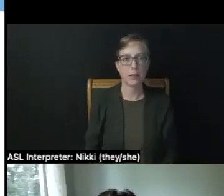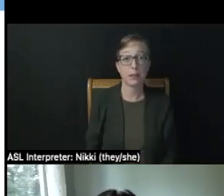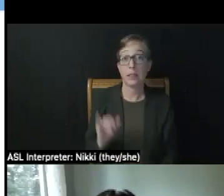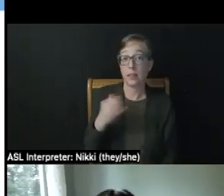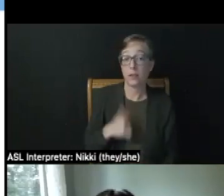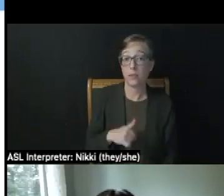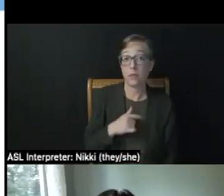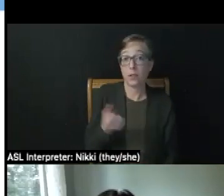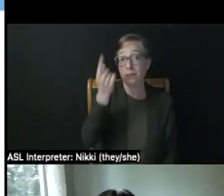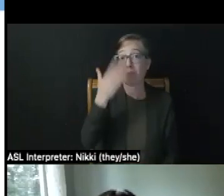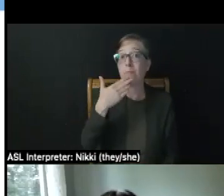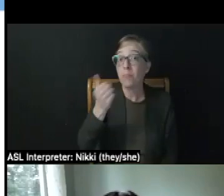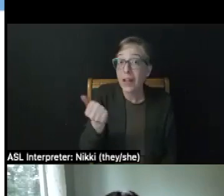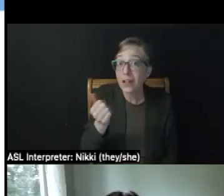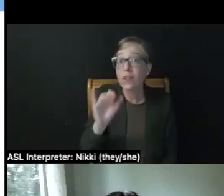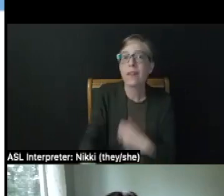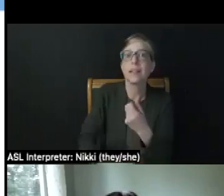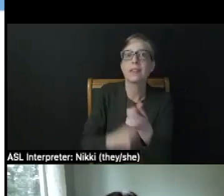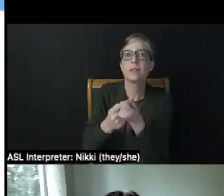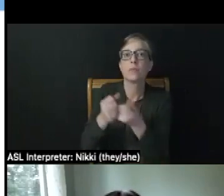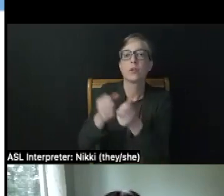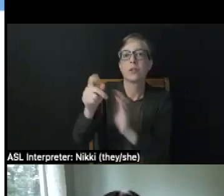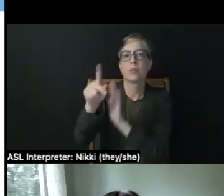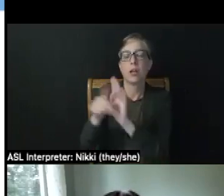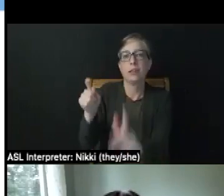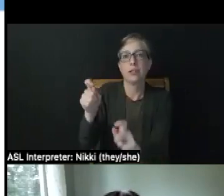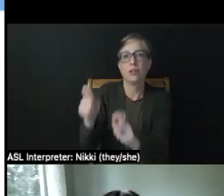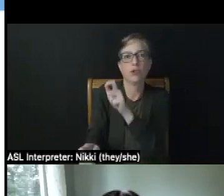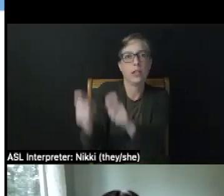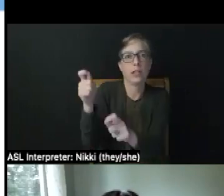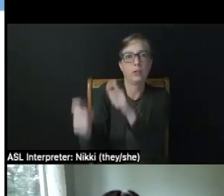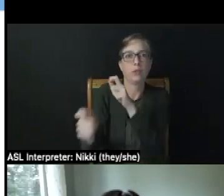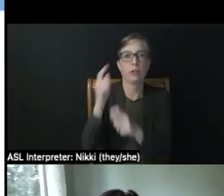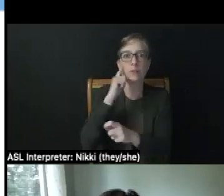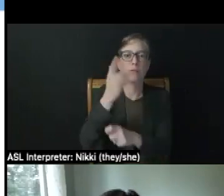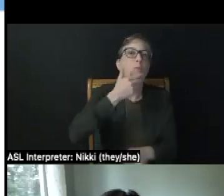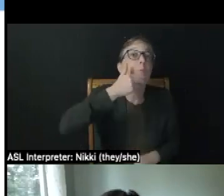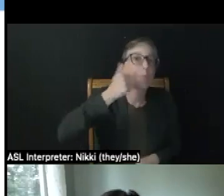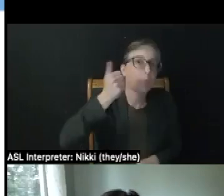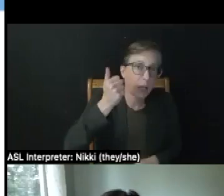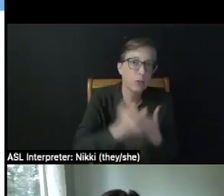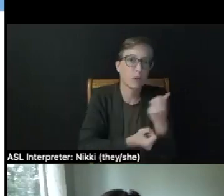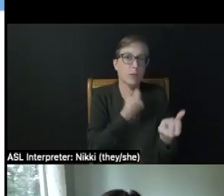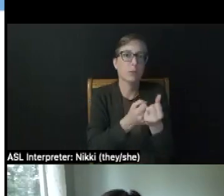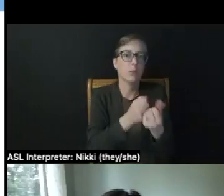needed in this area to support community living. That really leads us to